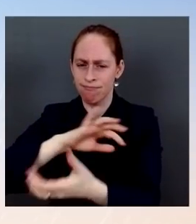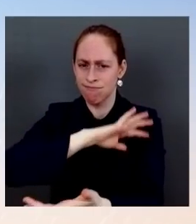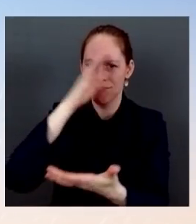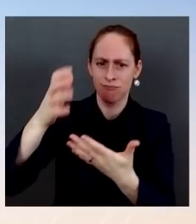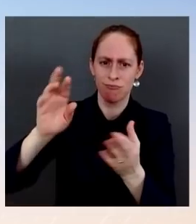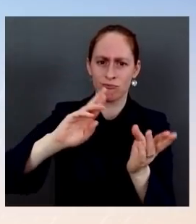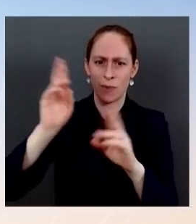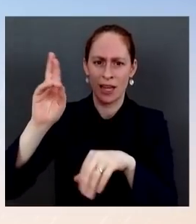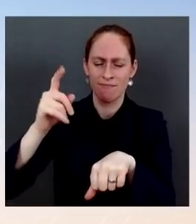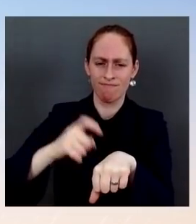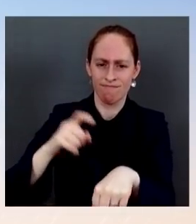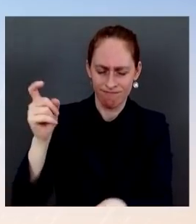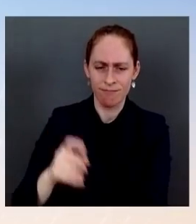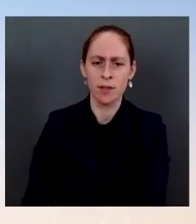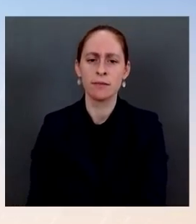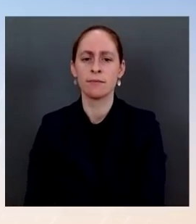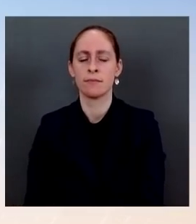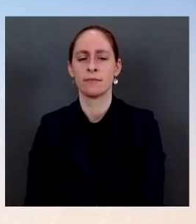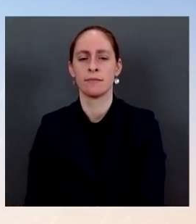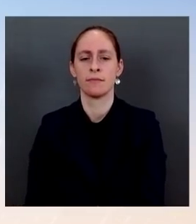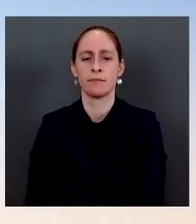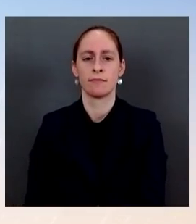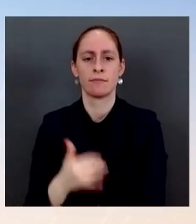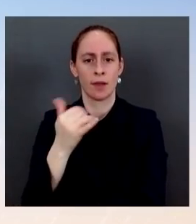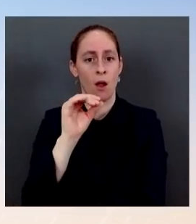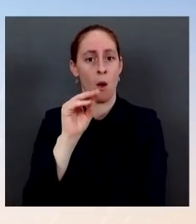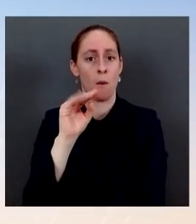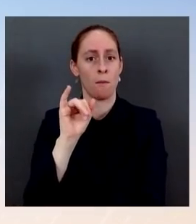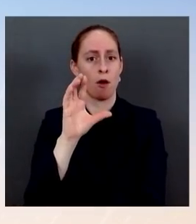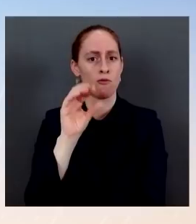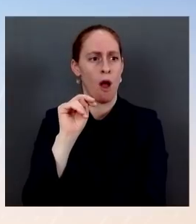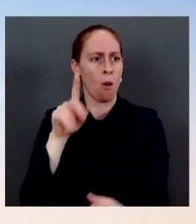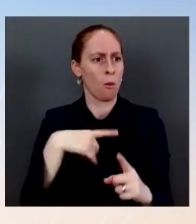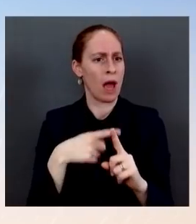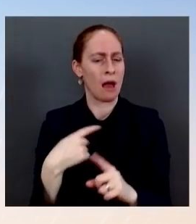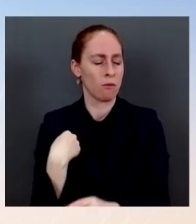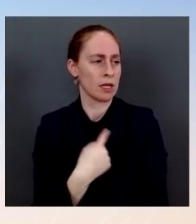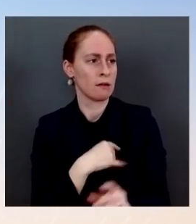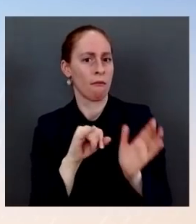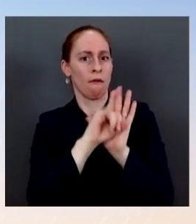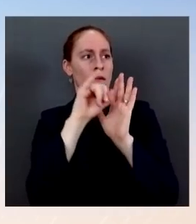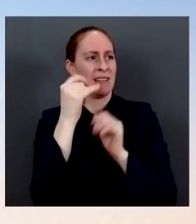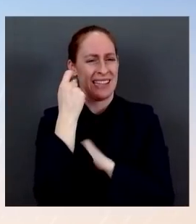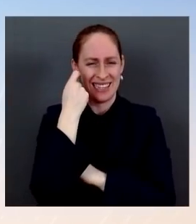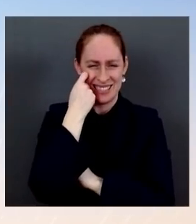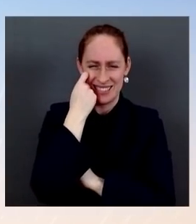told Americans to get their booster or vaccine. That Monday, the President addressed the country to where we were with the virus.